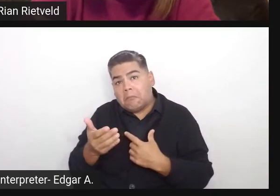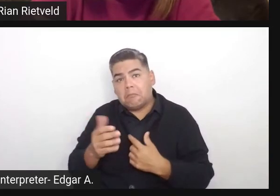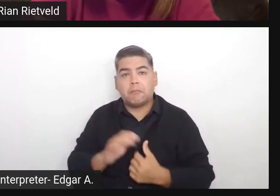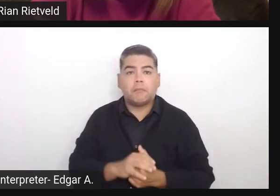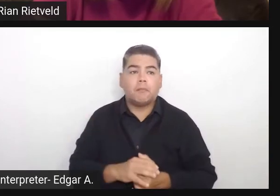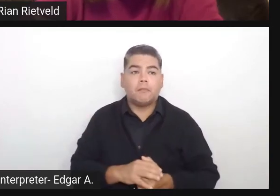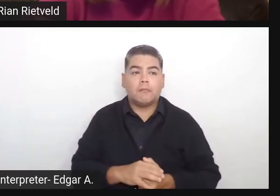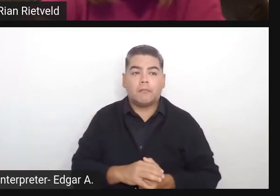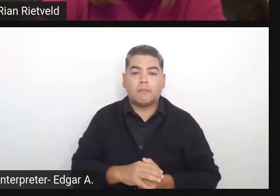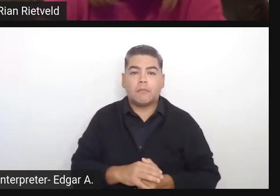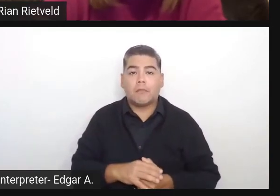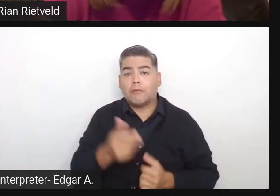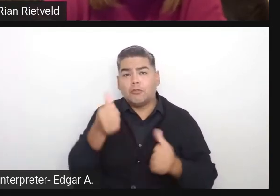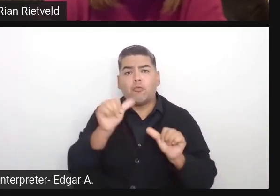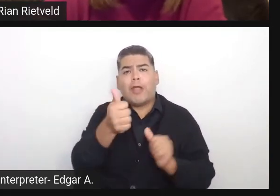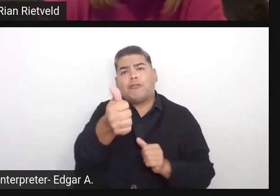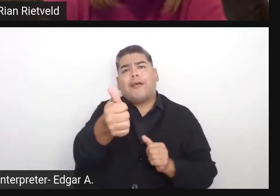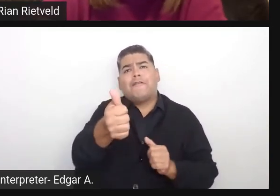Try it yourself at home.